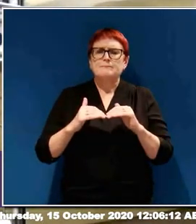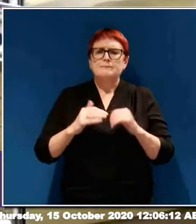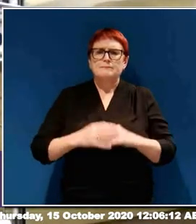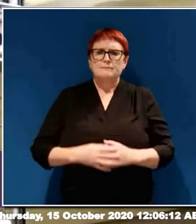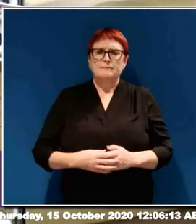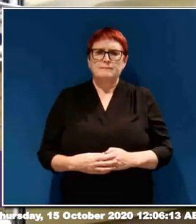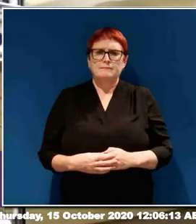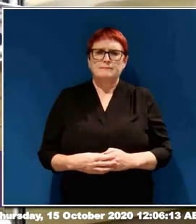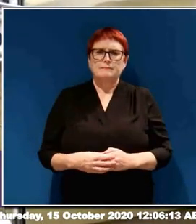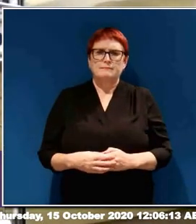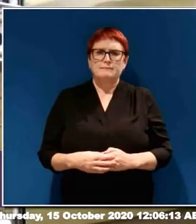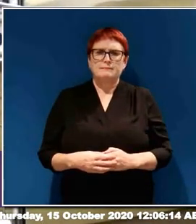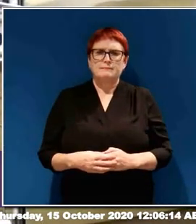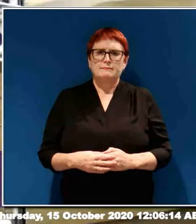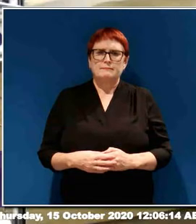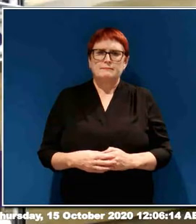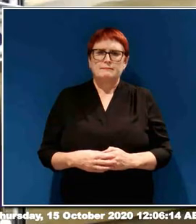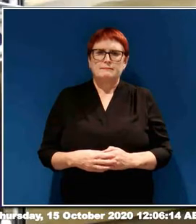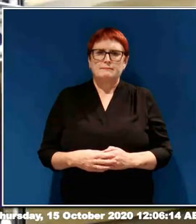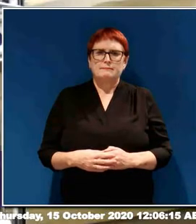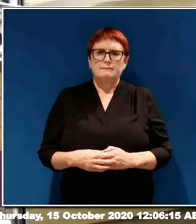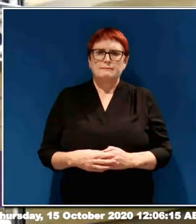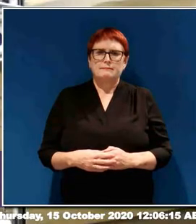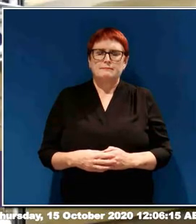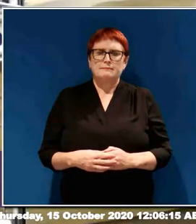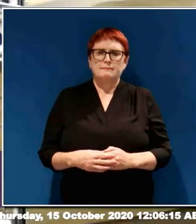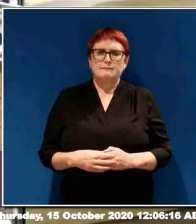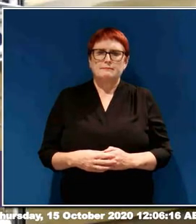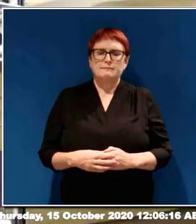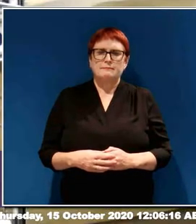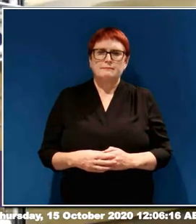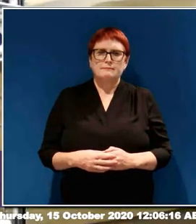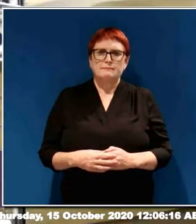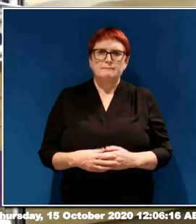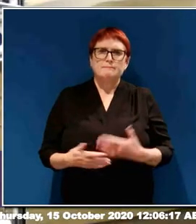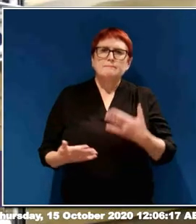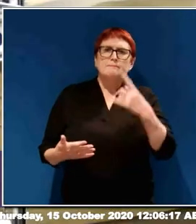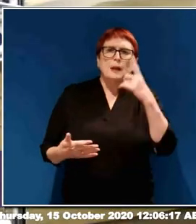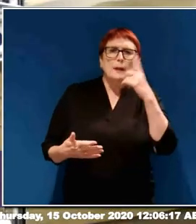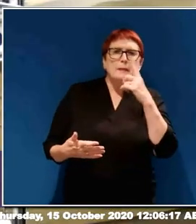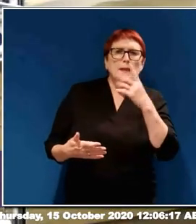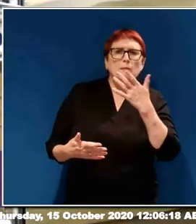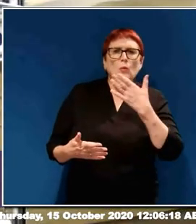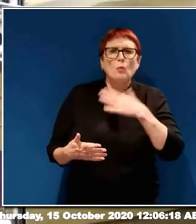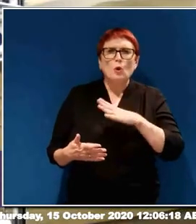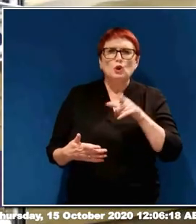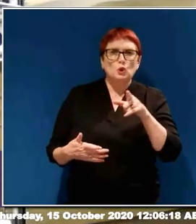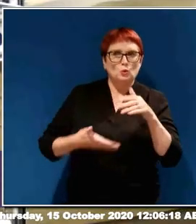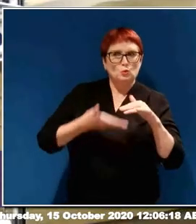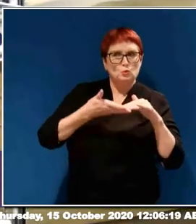So, the people seeking your advice, that might be principals, correct?